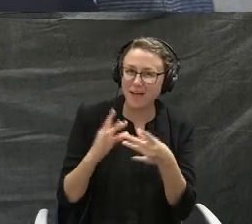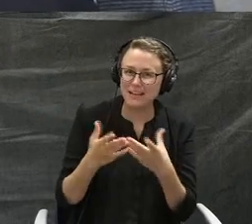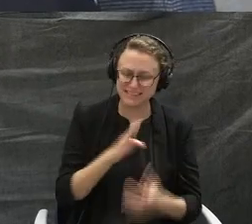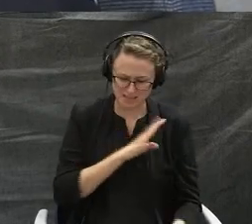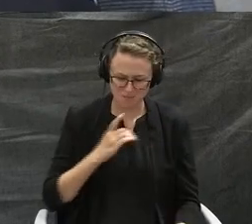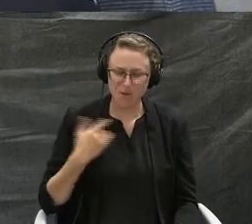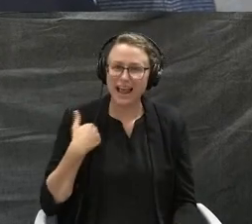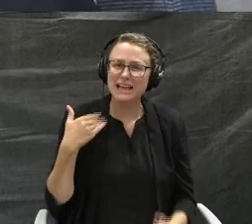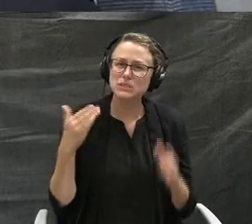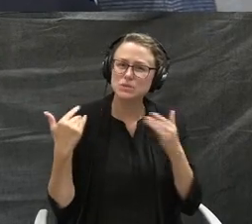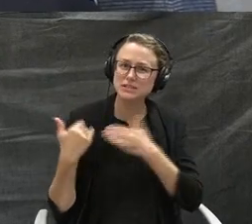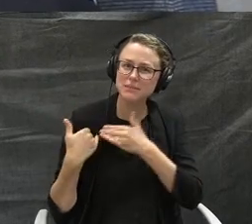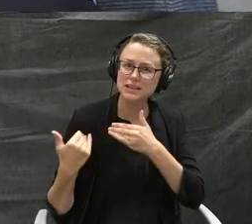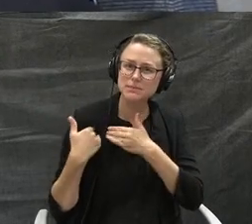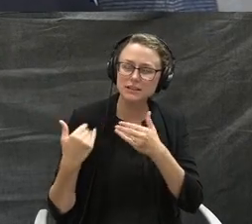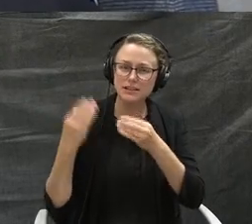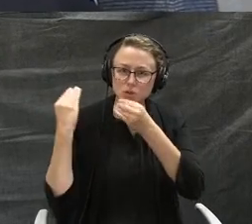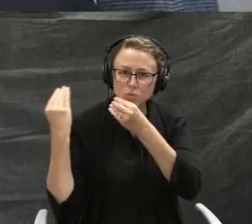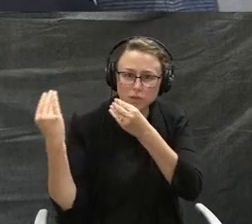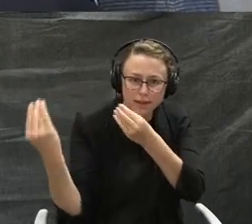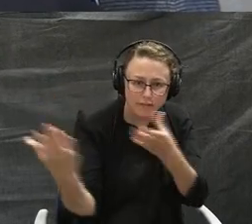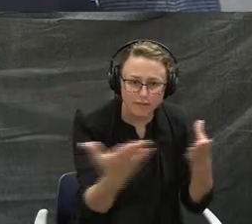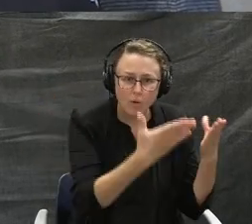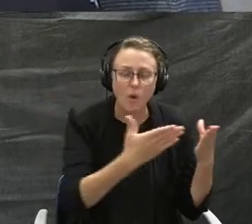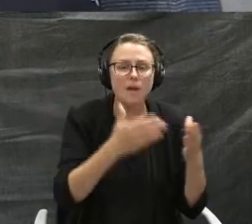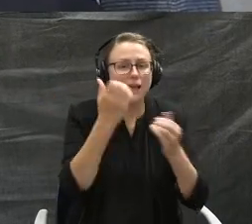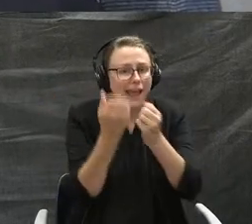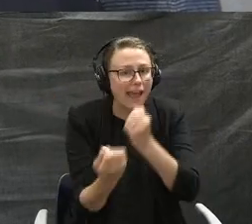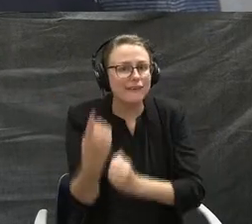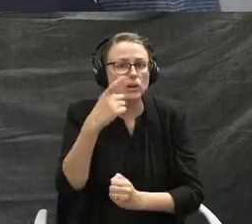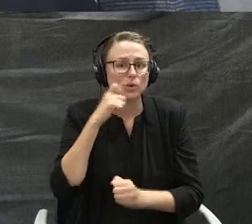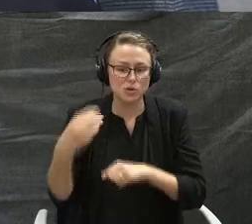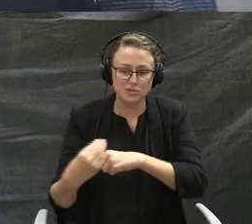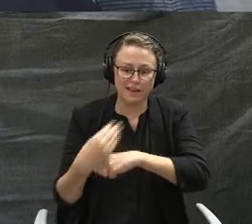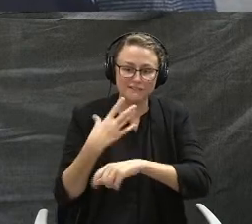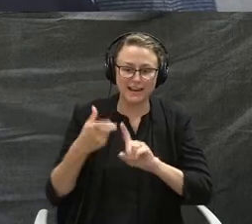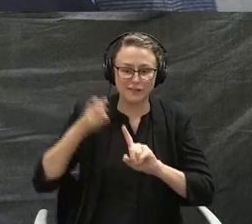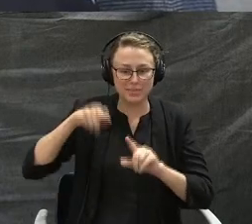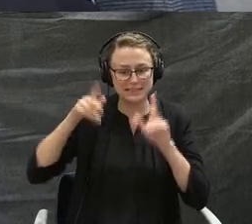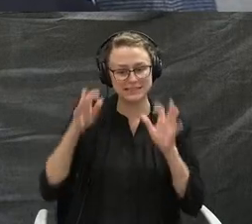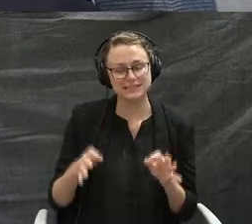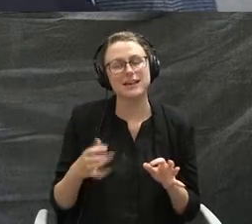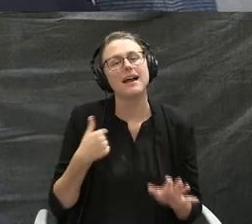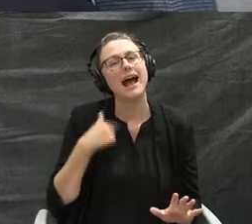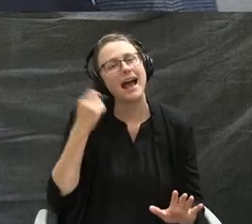a responsibility to inform all parties affected by this decision? I understand the boards passion for moving